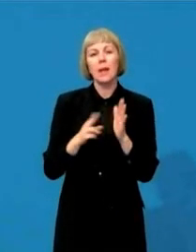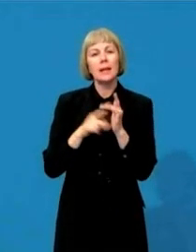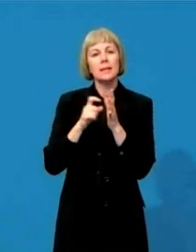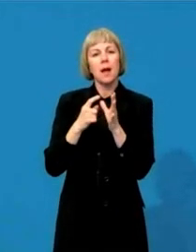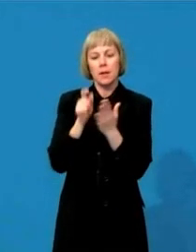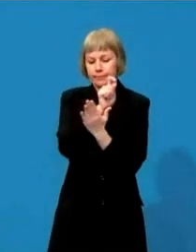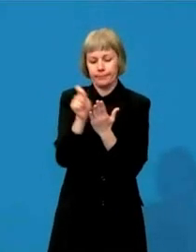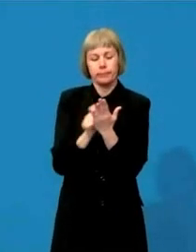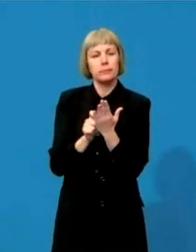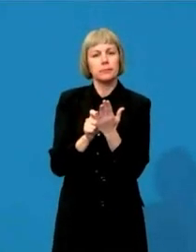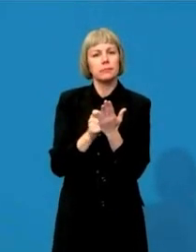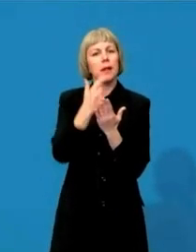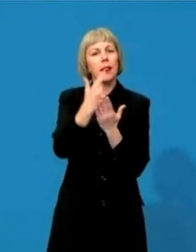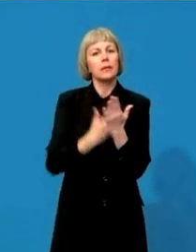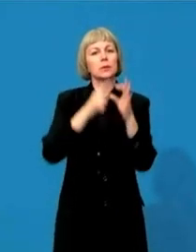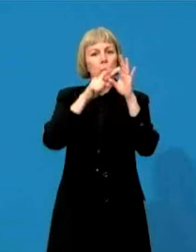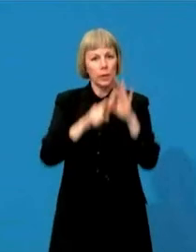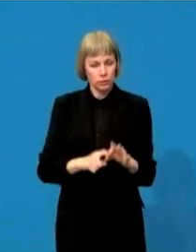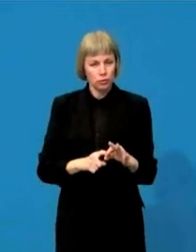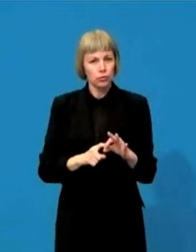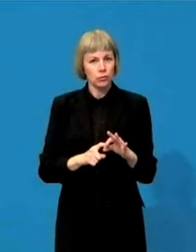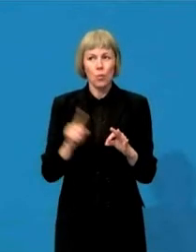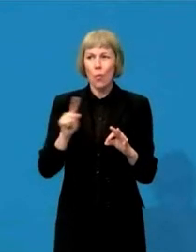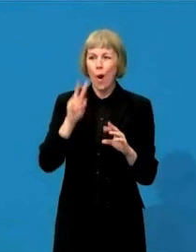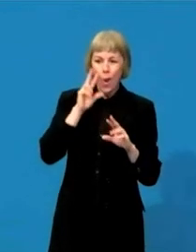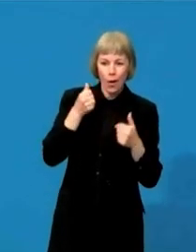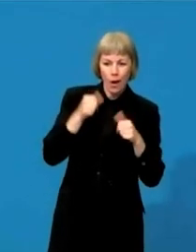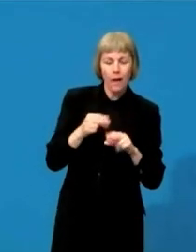asked about what a good life look likes and what kind of disability supports people want,